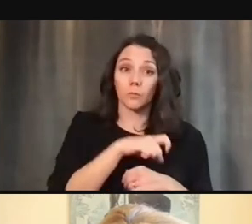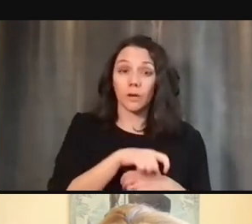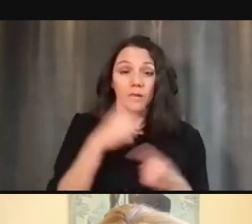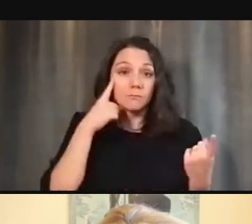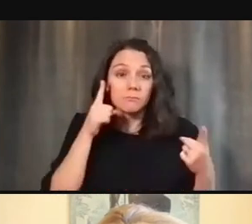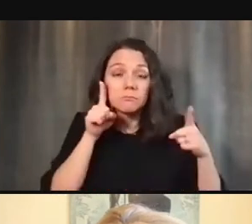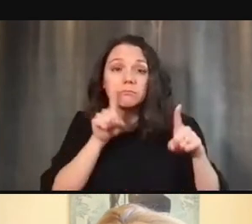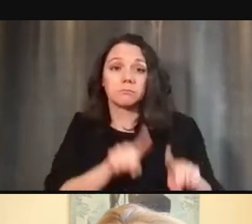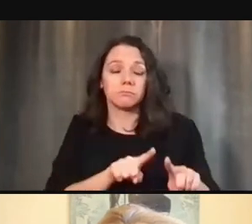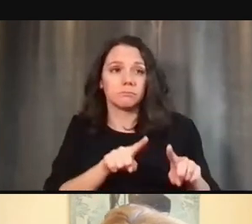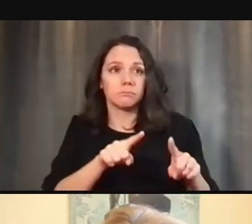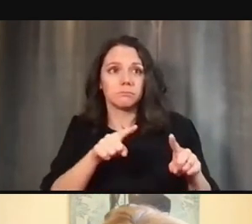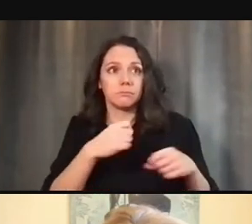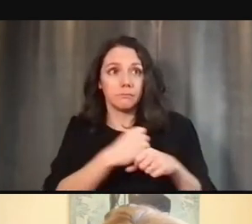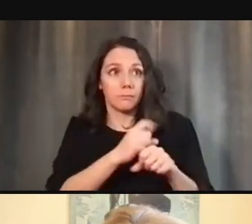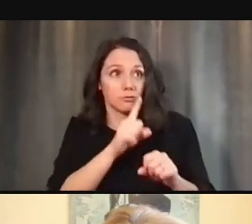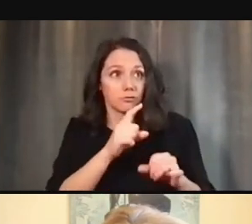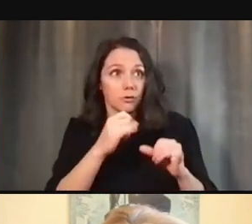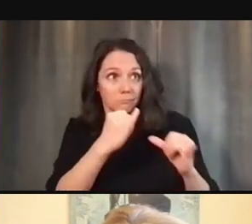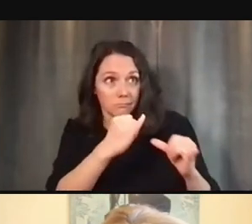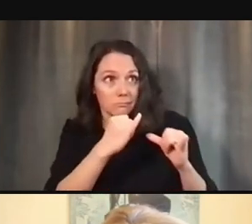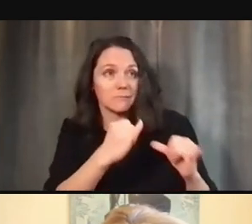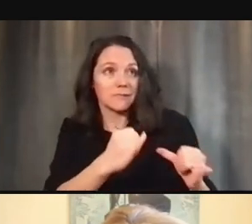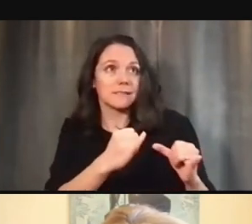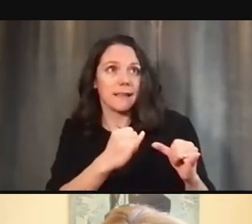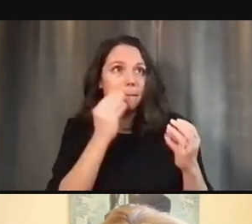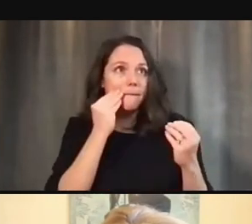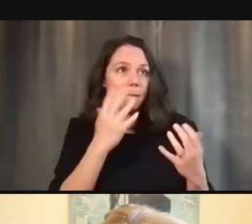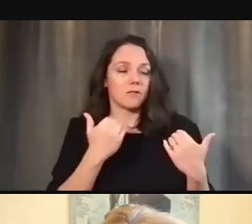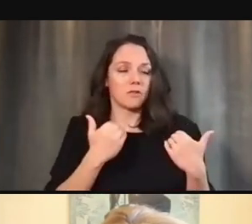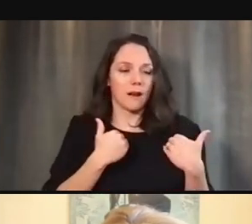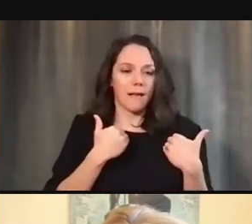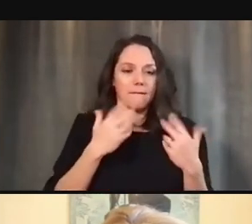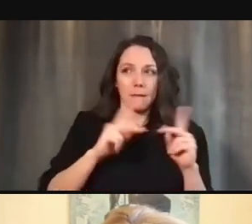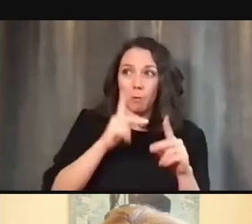with the organizations that are on the front lines and doing the work